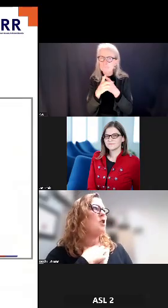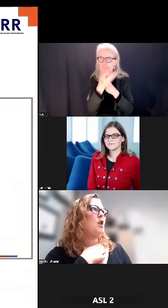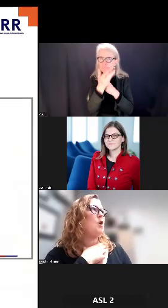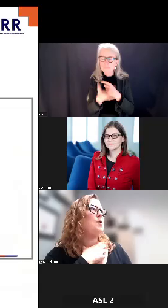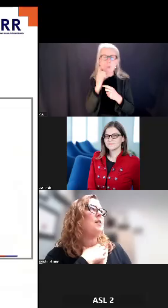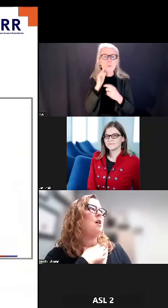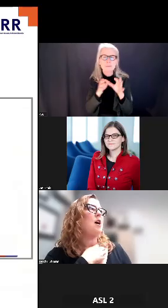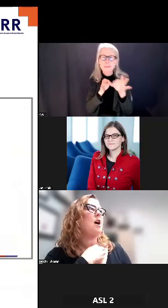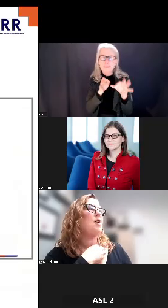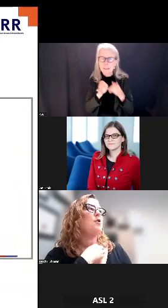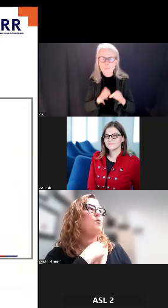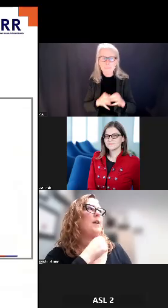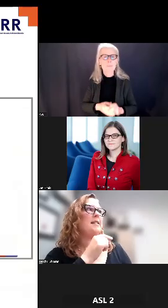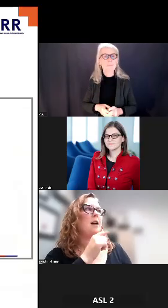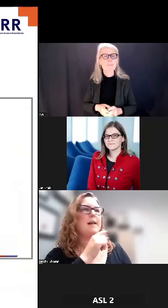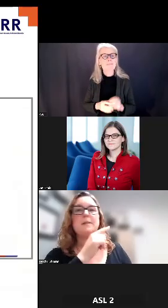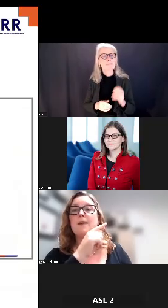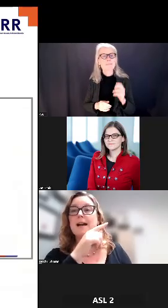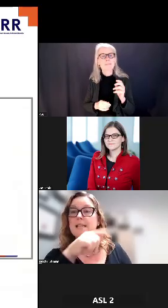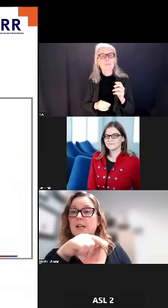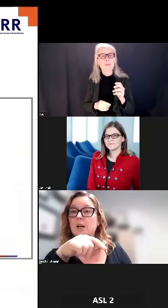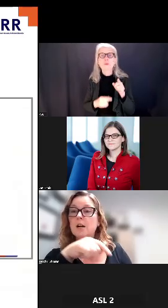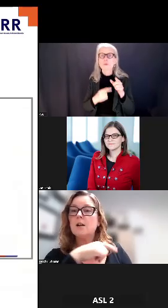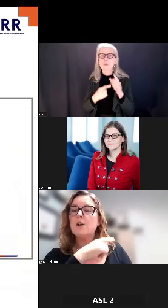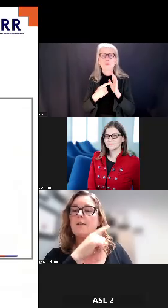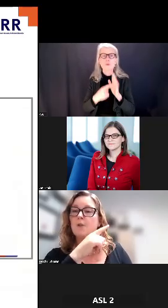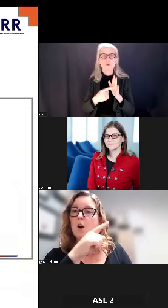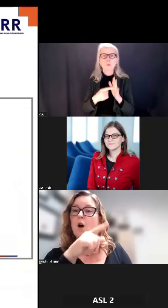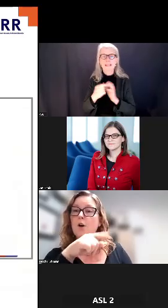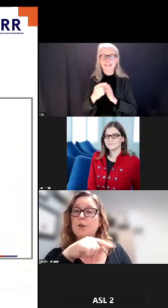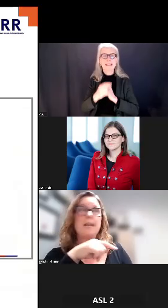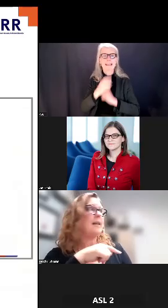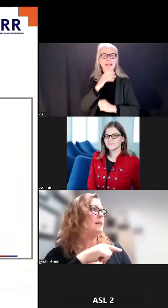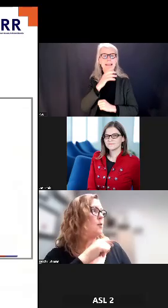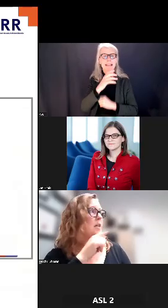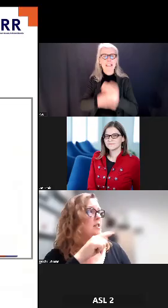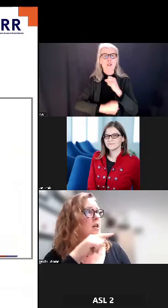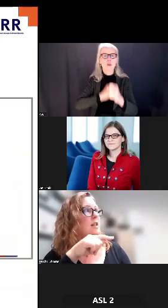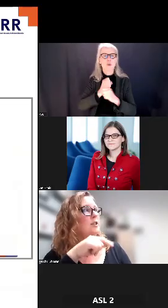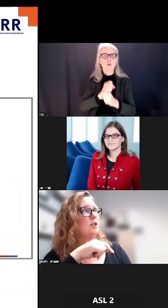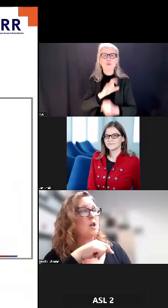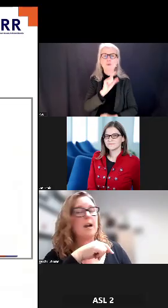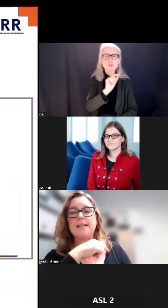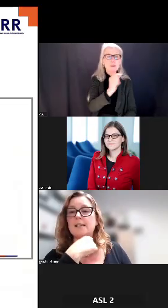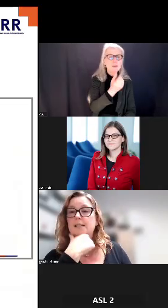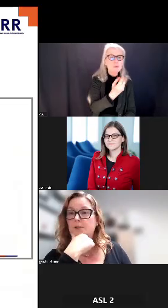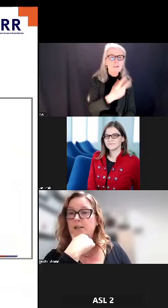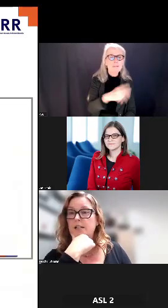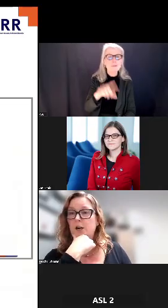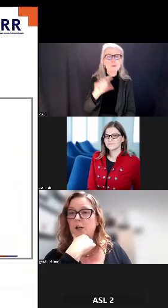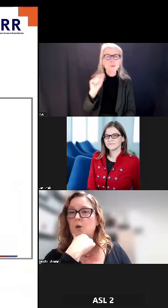this shows are the wait times by year for all the kids. So, each colored line is a different year,